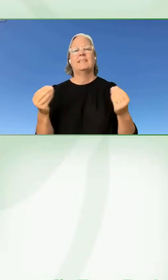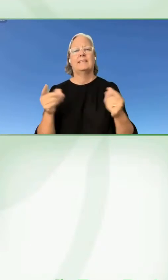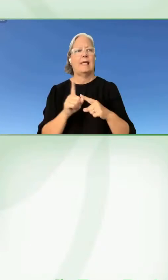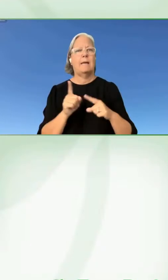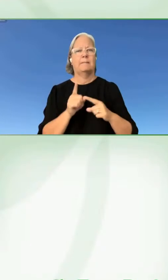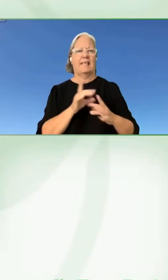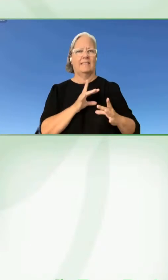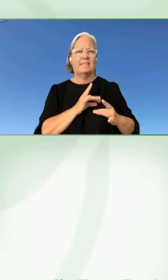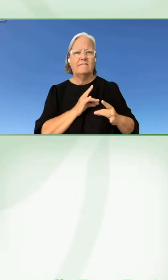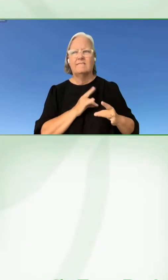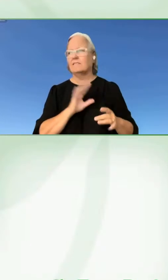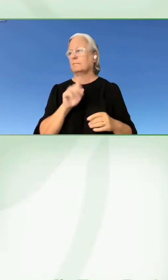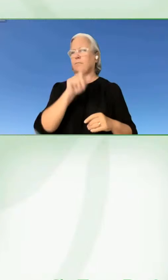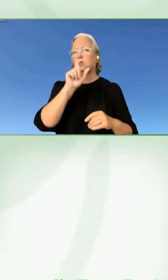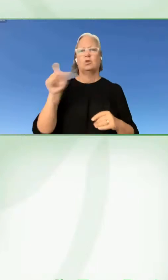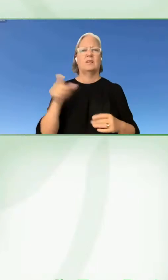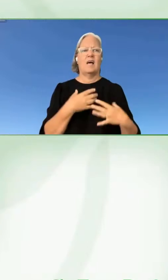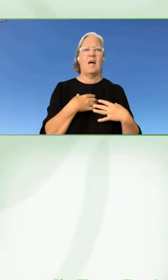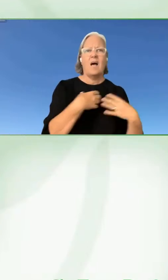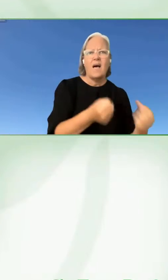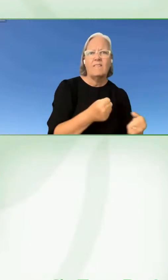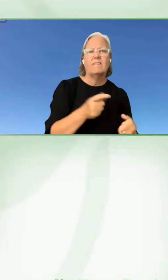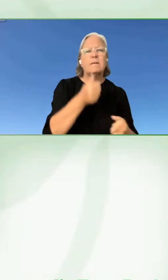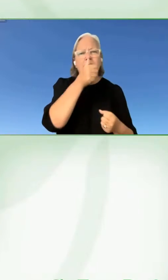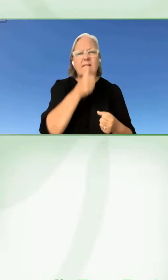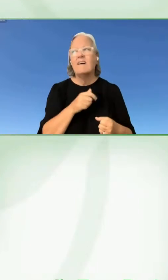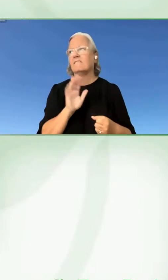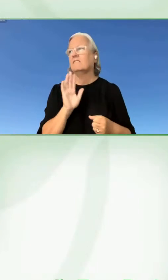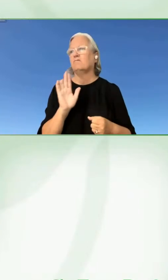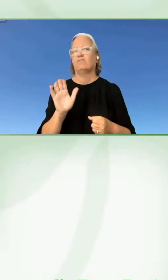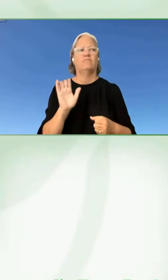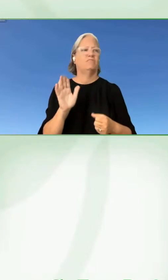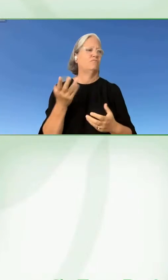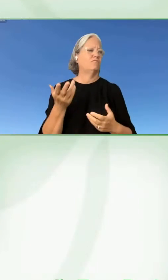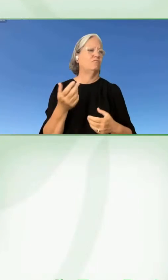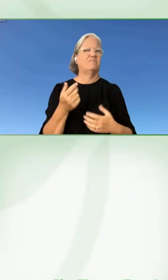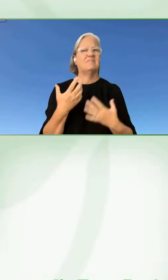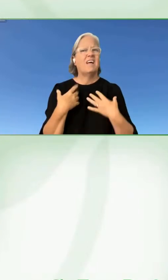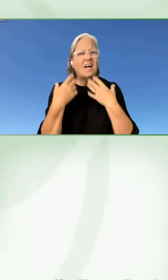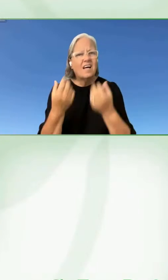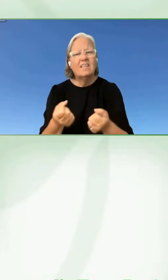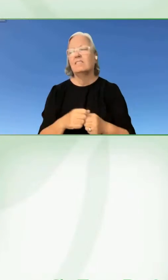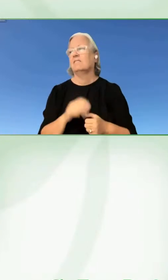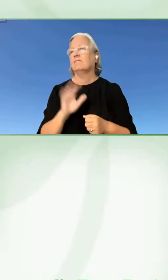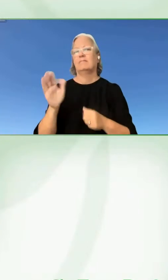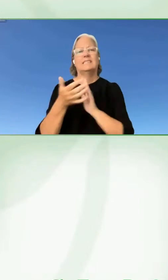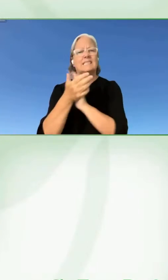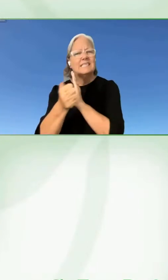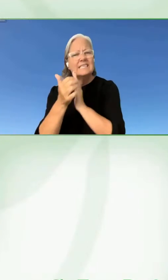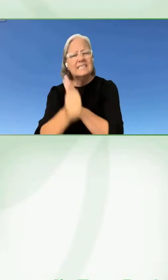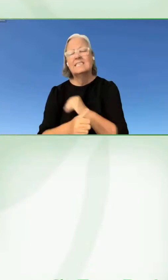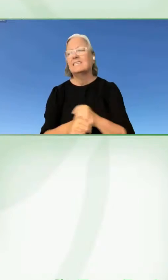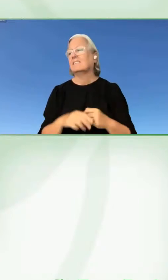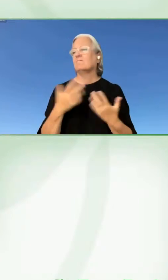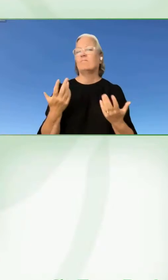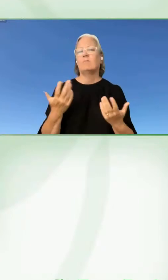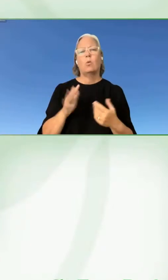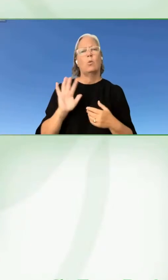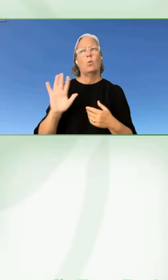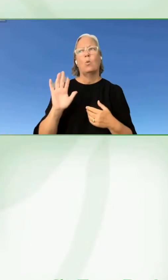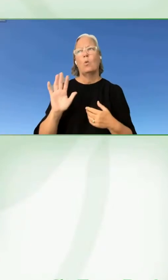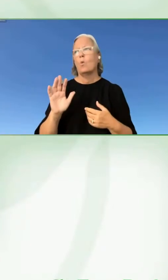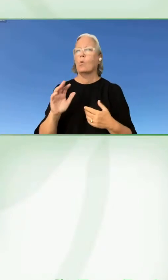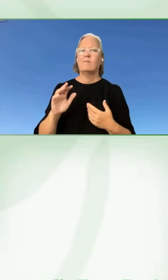data band on disability issues but still it is a very late attitude.